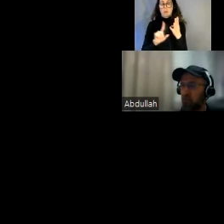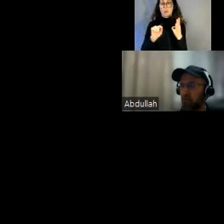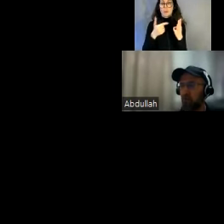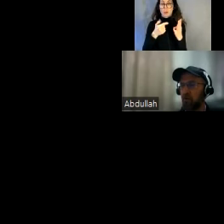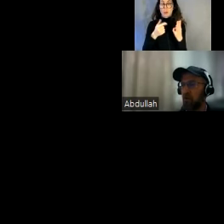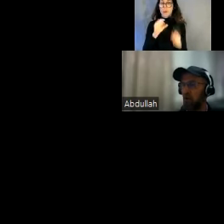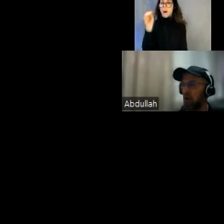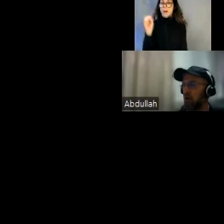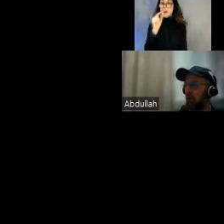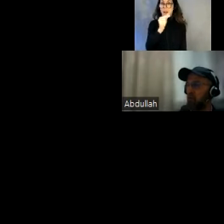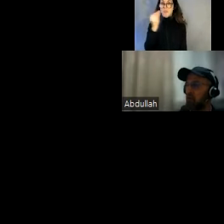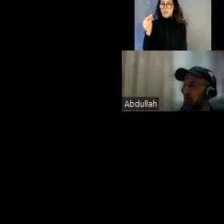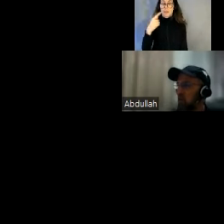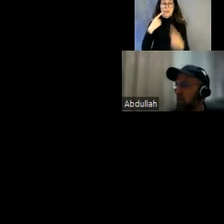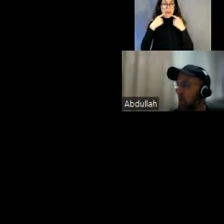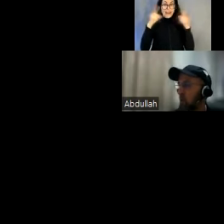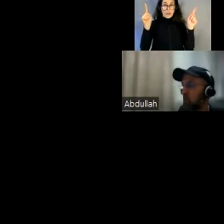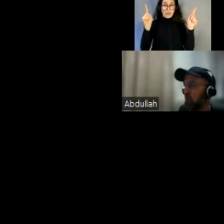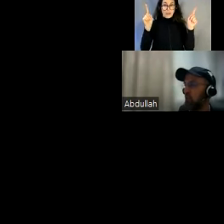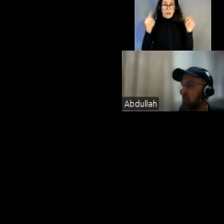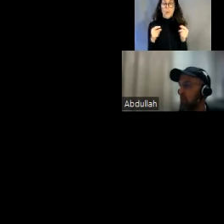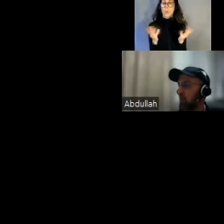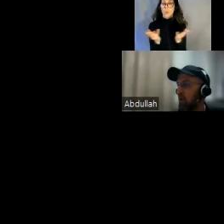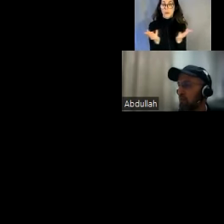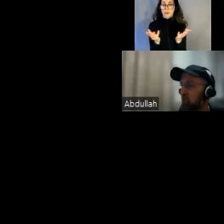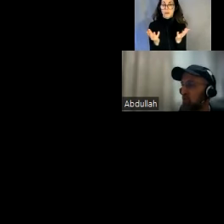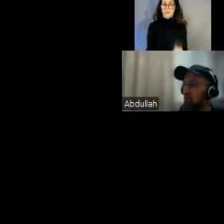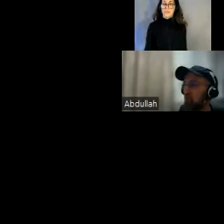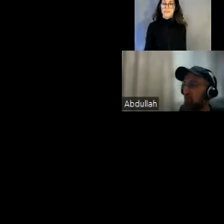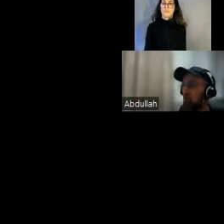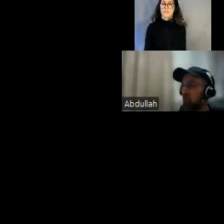Okay. So